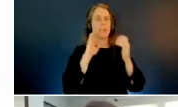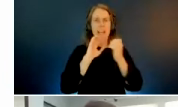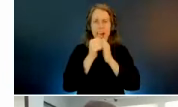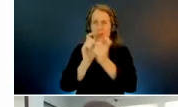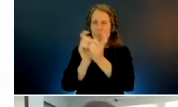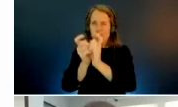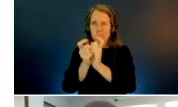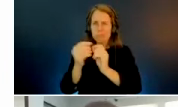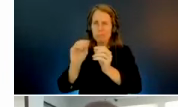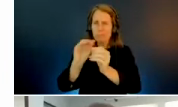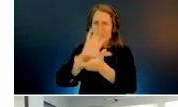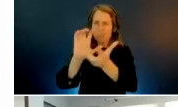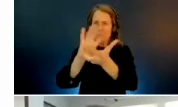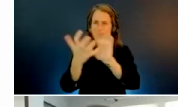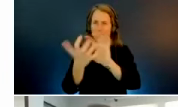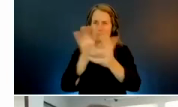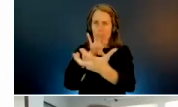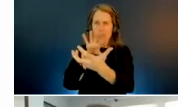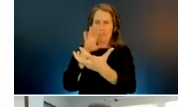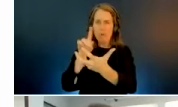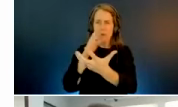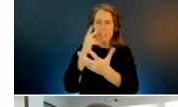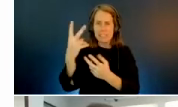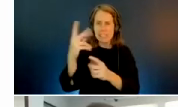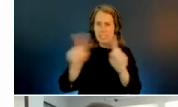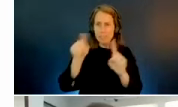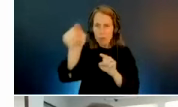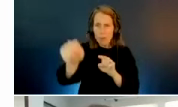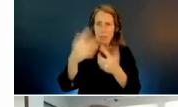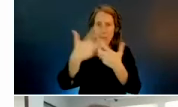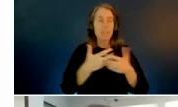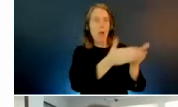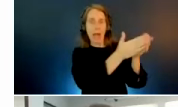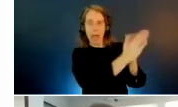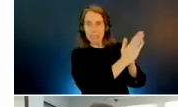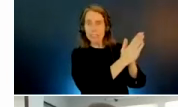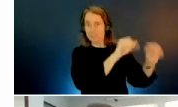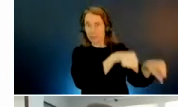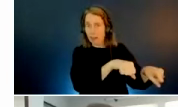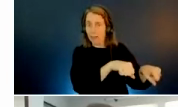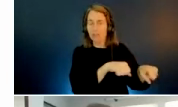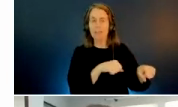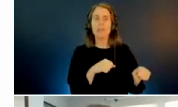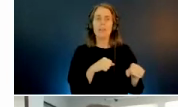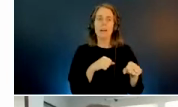uh contrast something like that you do have to ask for assistance but you can have somebody